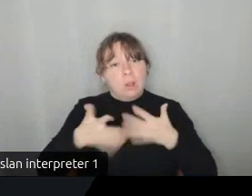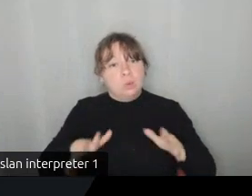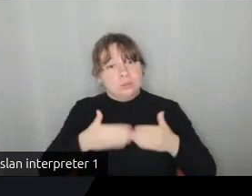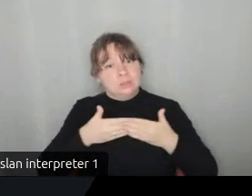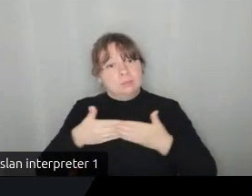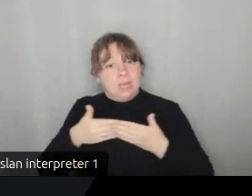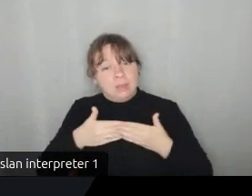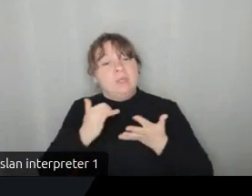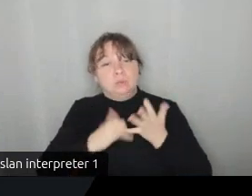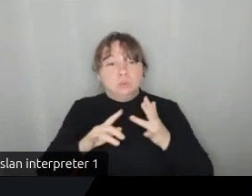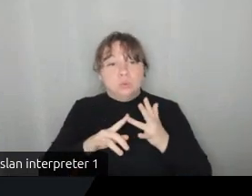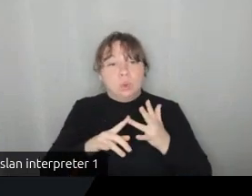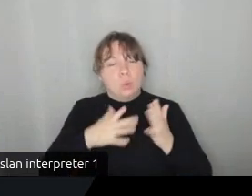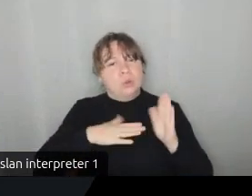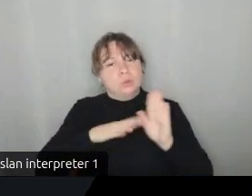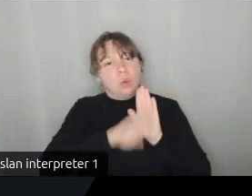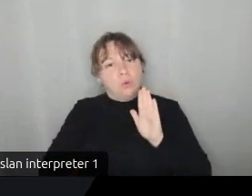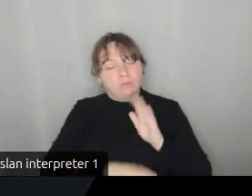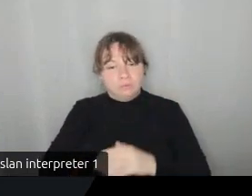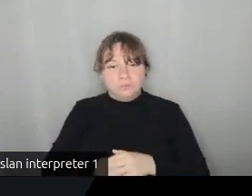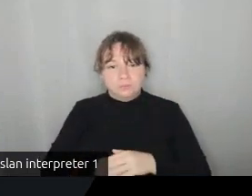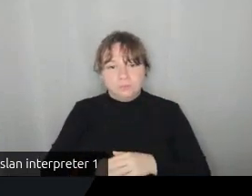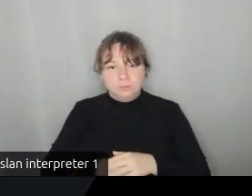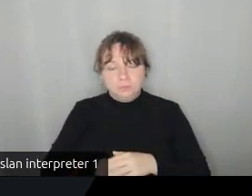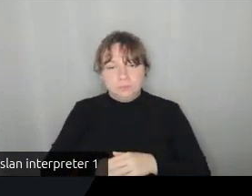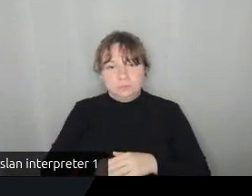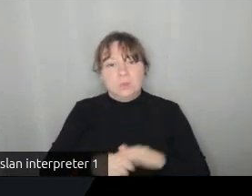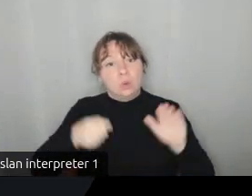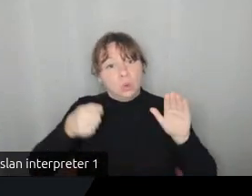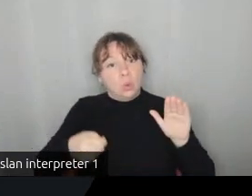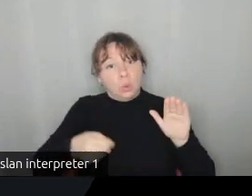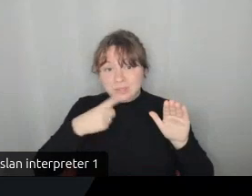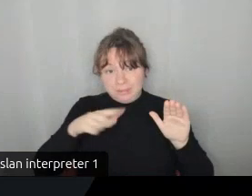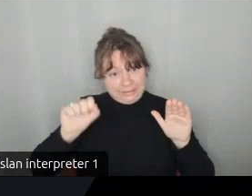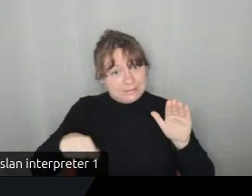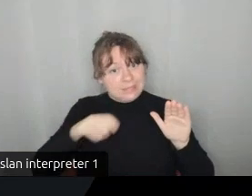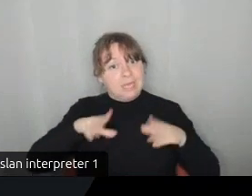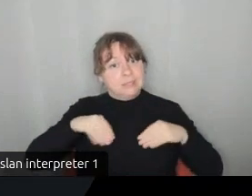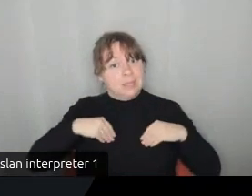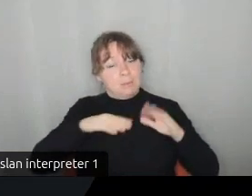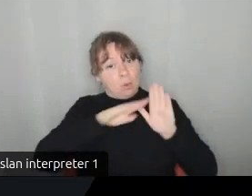to remove this um condition. They also removed a couple of other exceptions in relation to contact